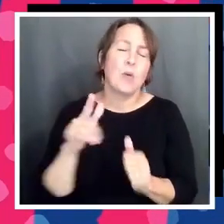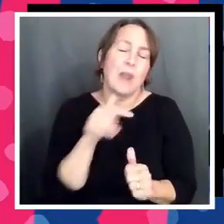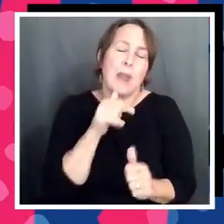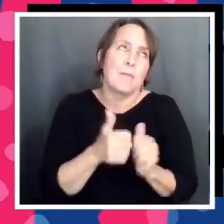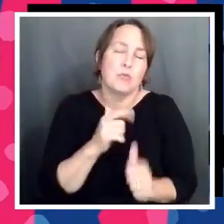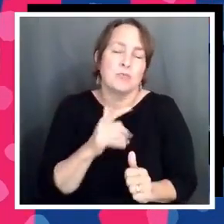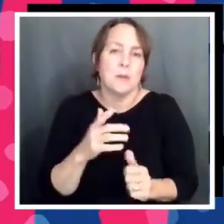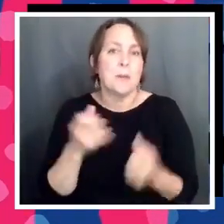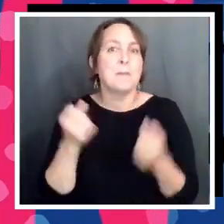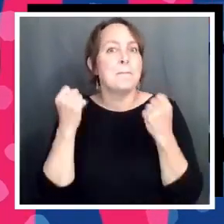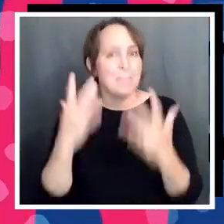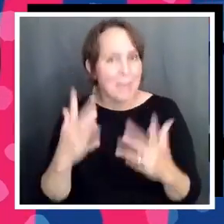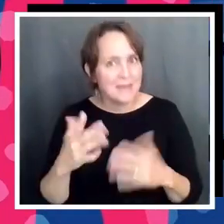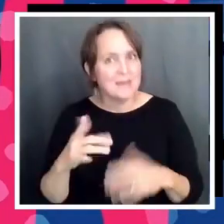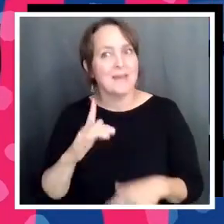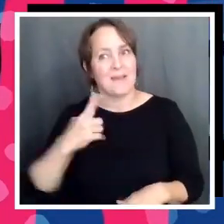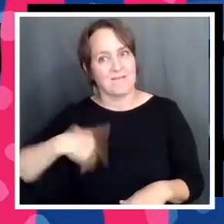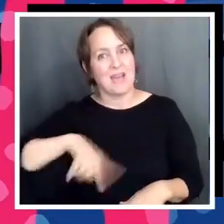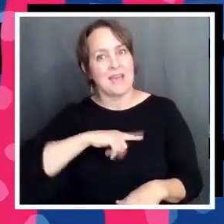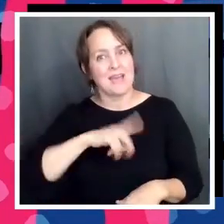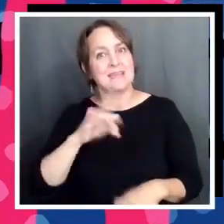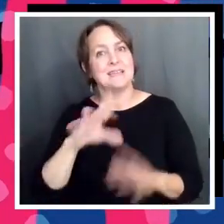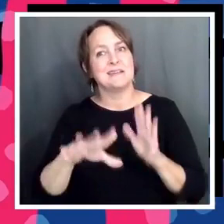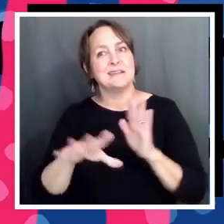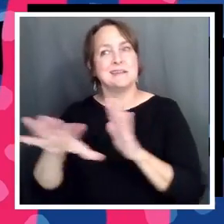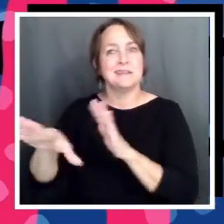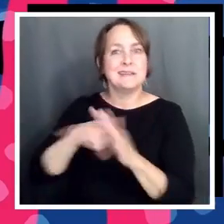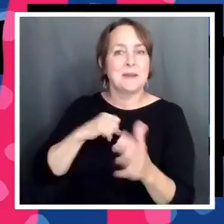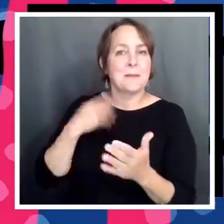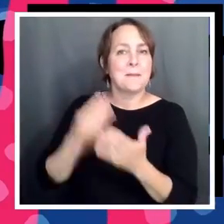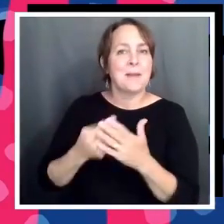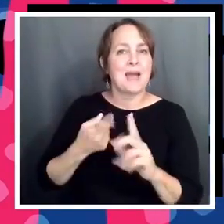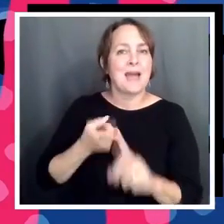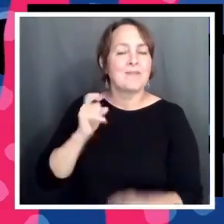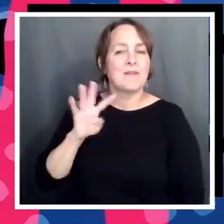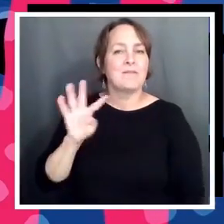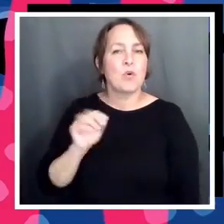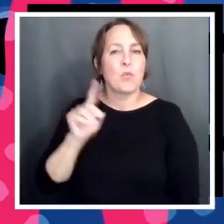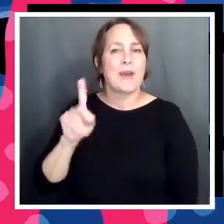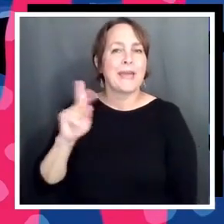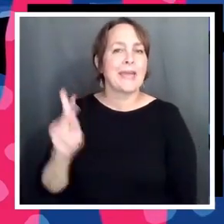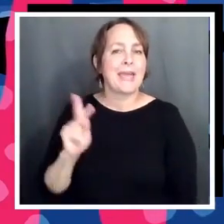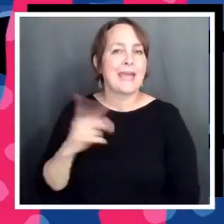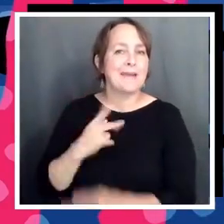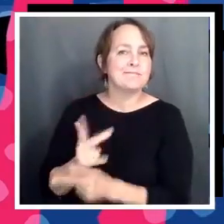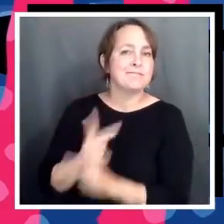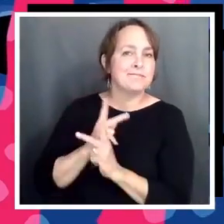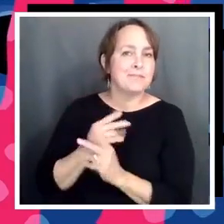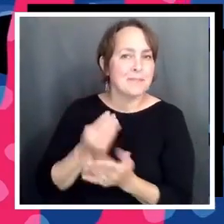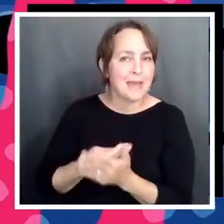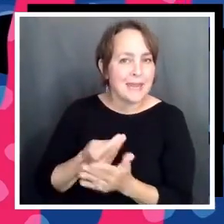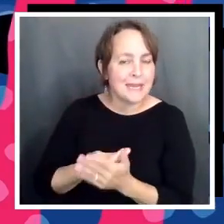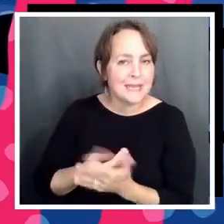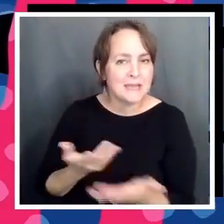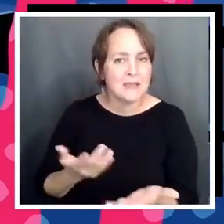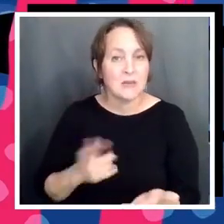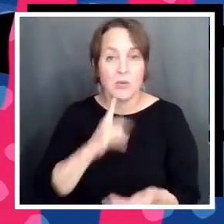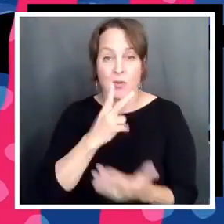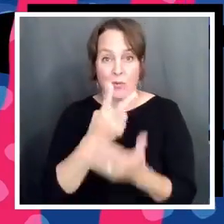WHAT WILL THIS MEAN FOR YOU? IT WILL HELP ME CATCH UP.